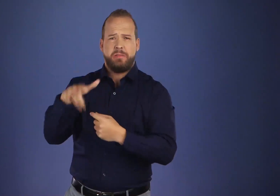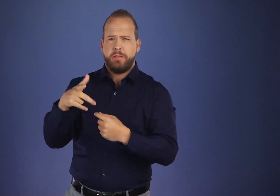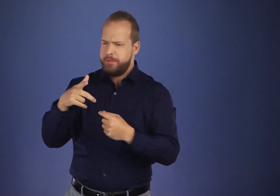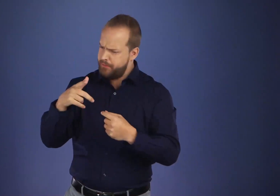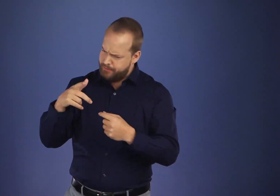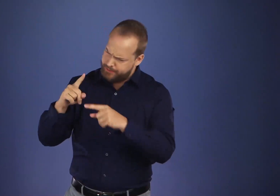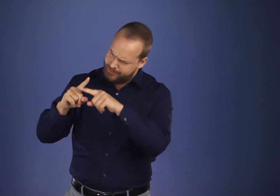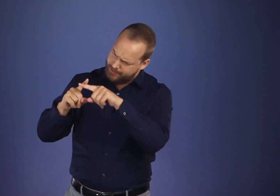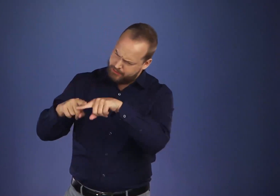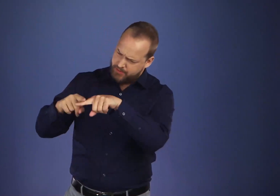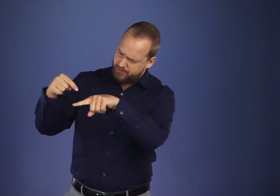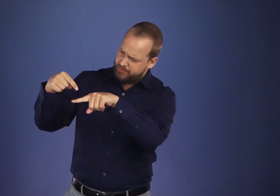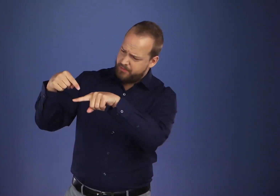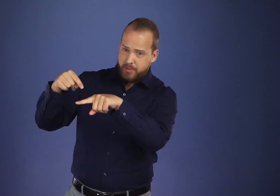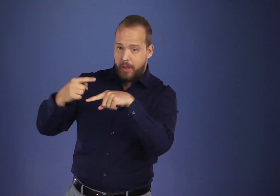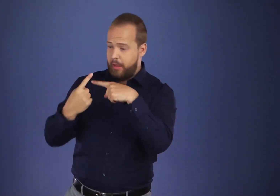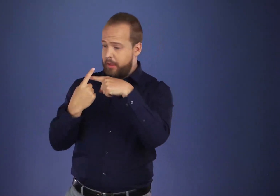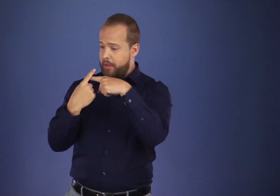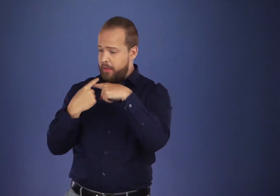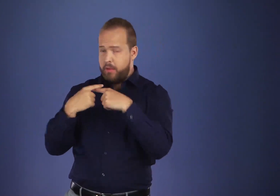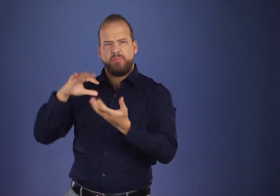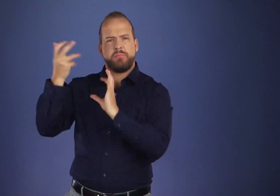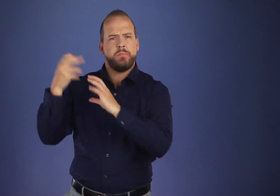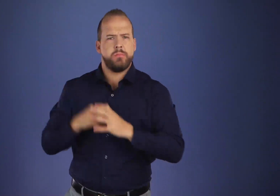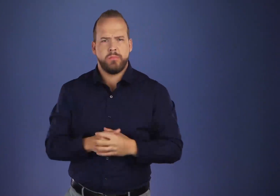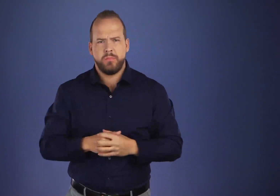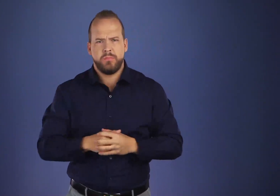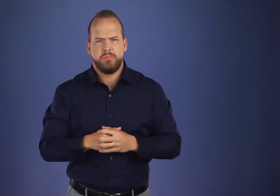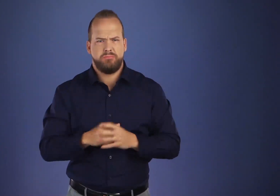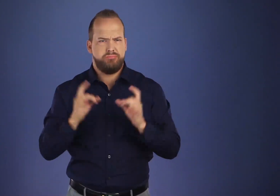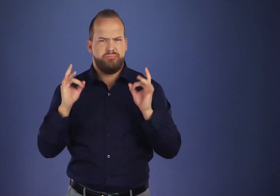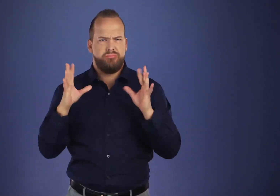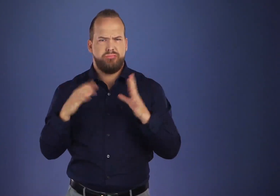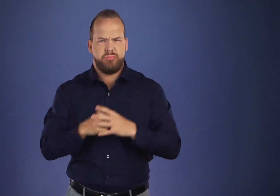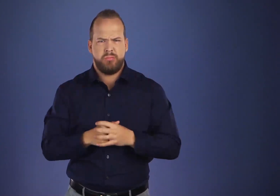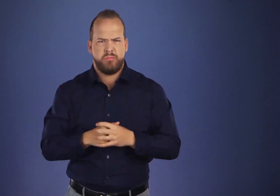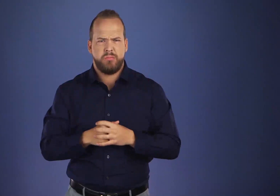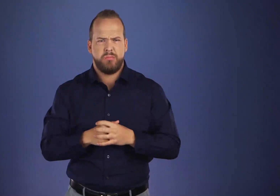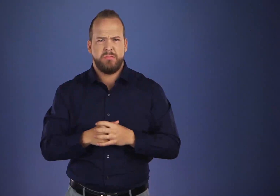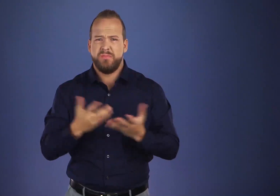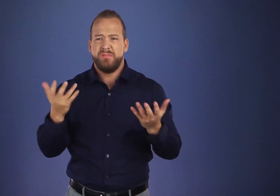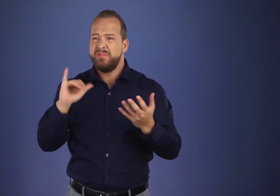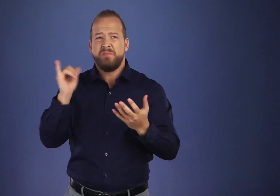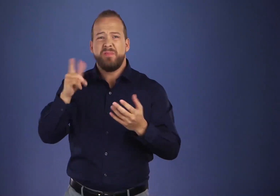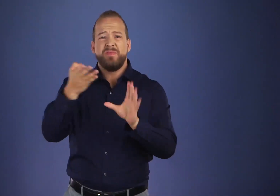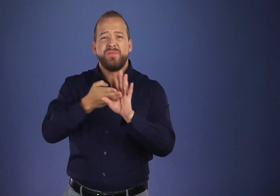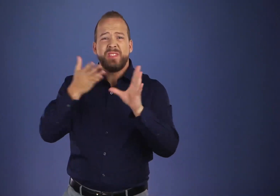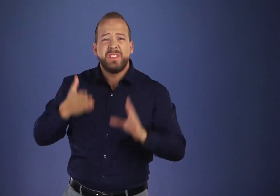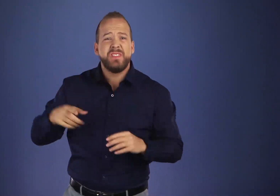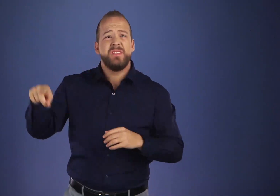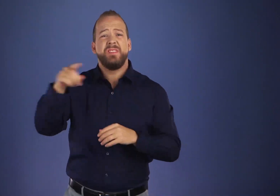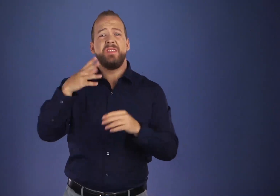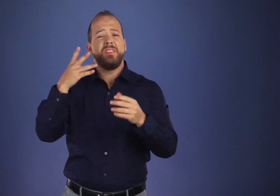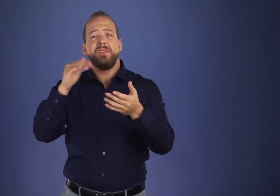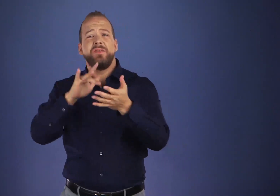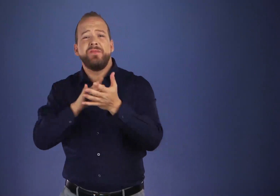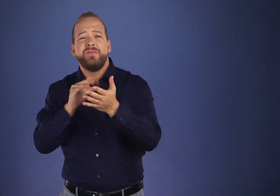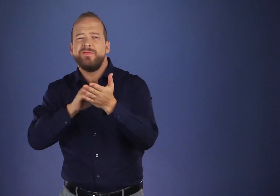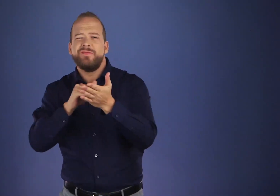We realize that the word “dependence” is as distasteful to many psychiatrists and psychologists as it is to alcoholics.